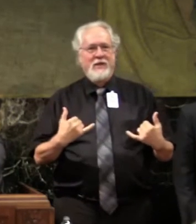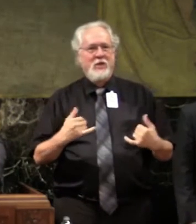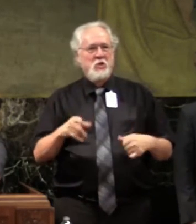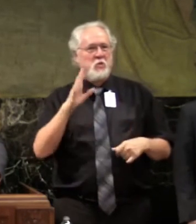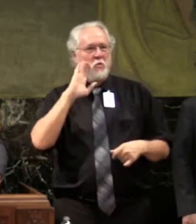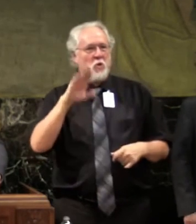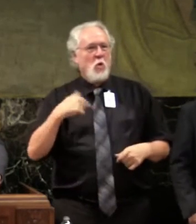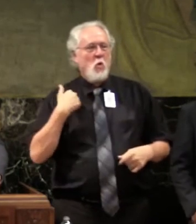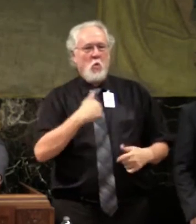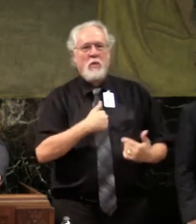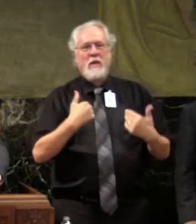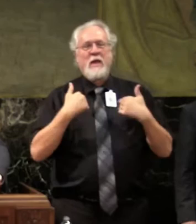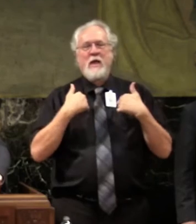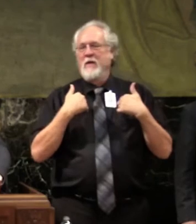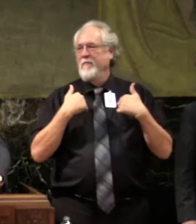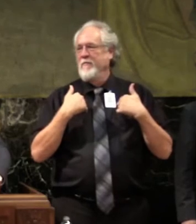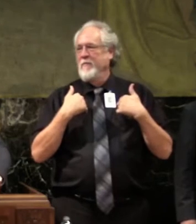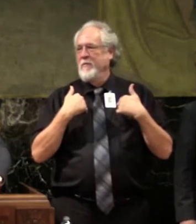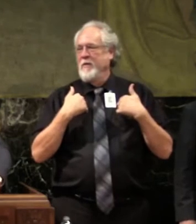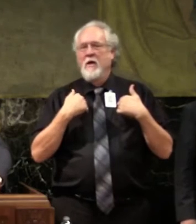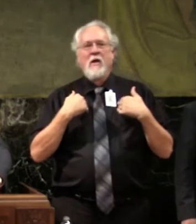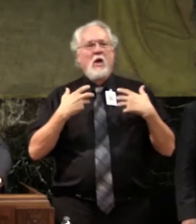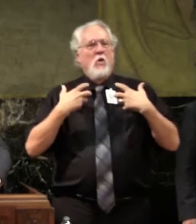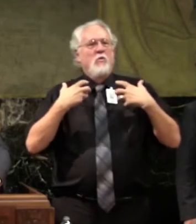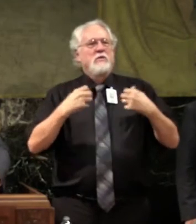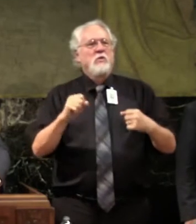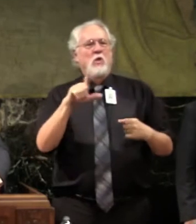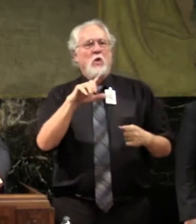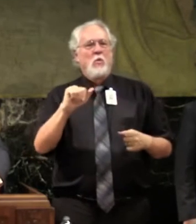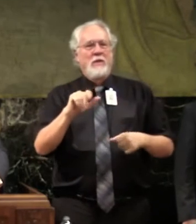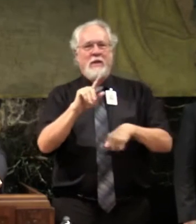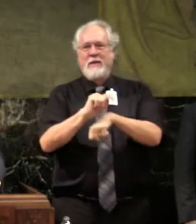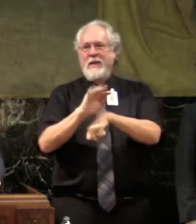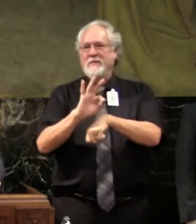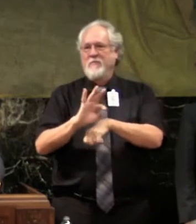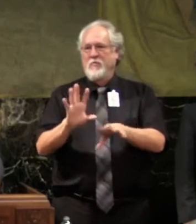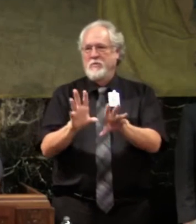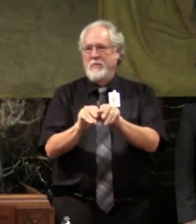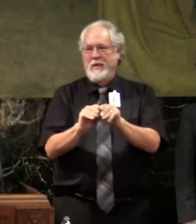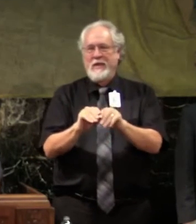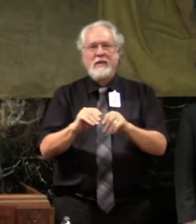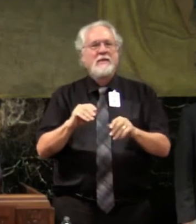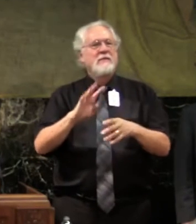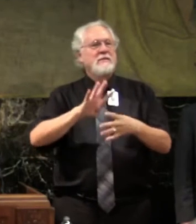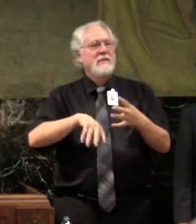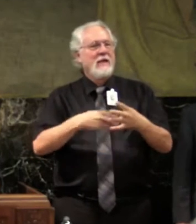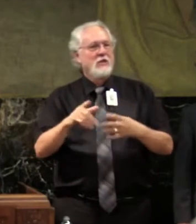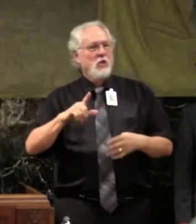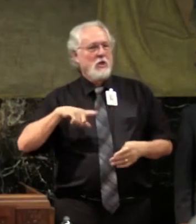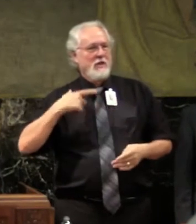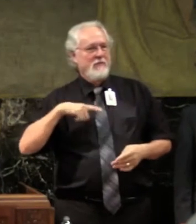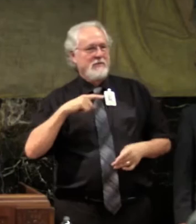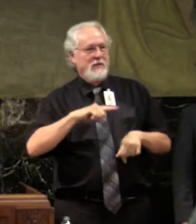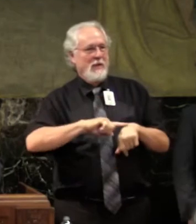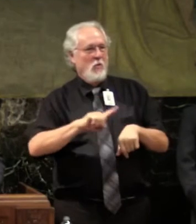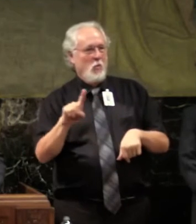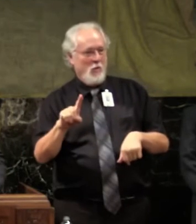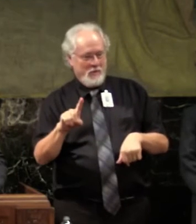had a restore Louisiana task force meeting that was scheduled in livingston parish today at 1pm and because of the